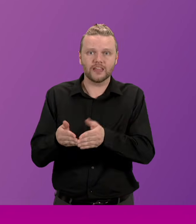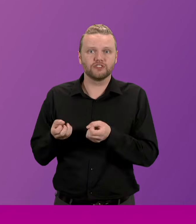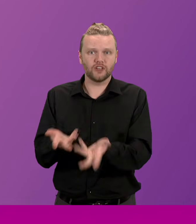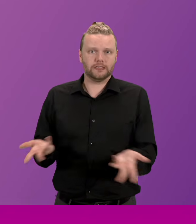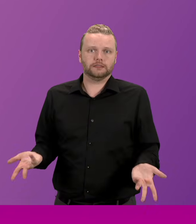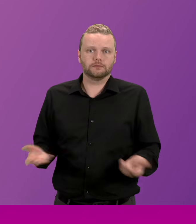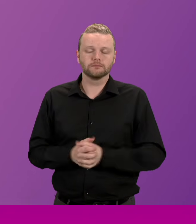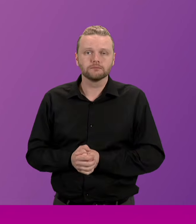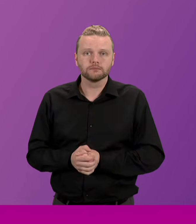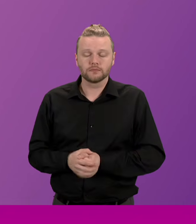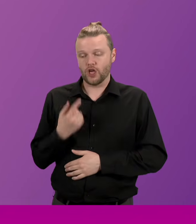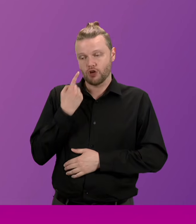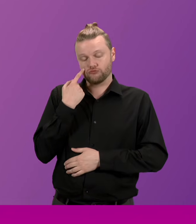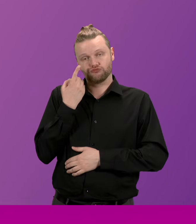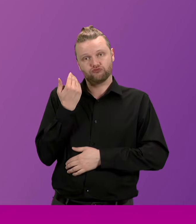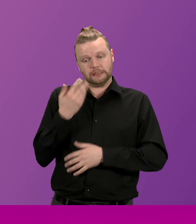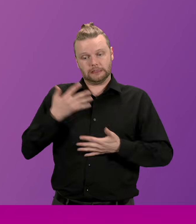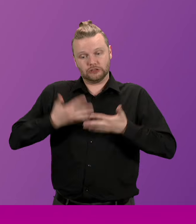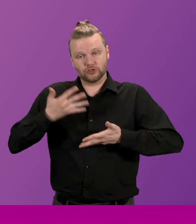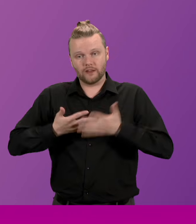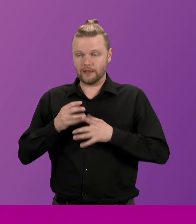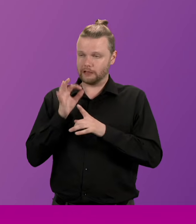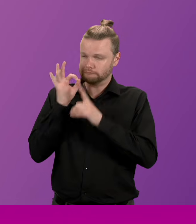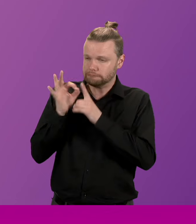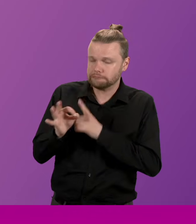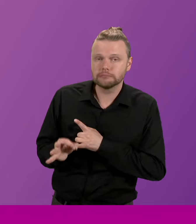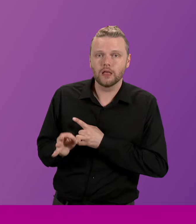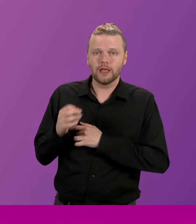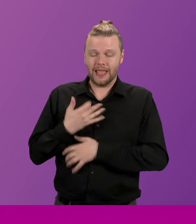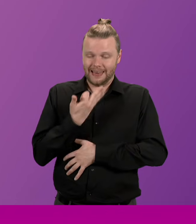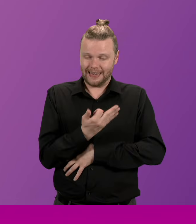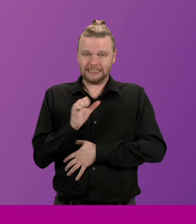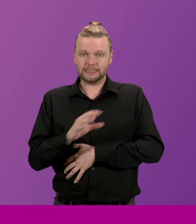A recent survey that was carried out by Visit Outer Hebrides revealed that 96 per cent of the